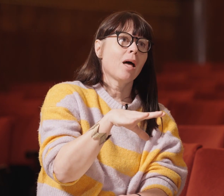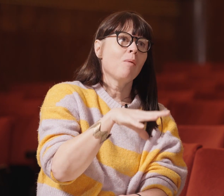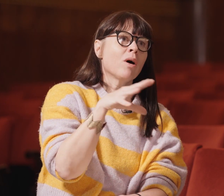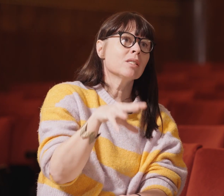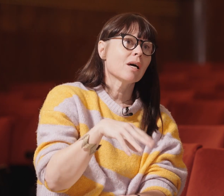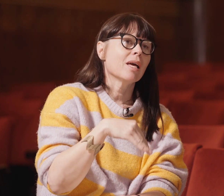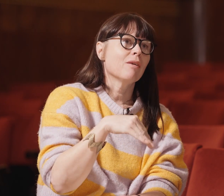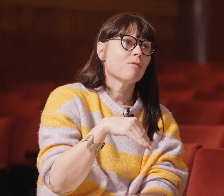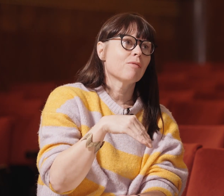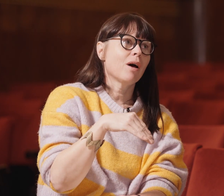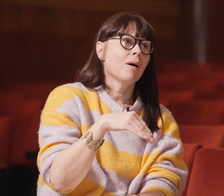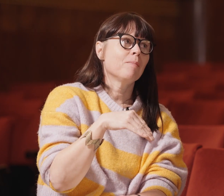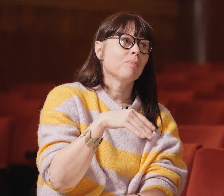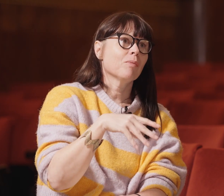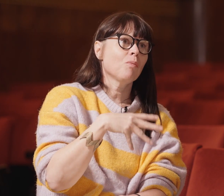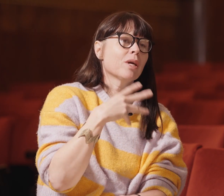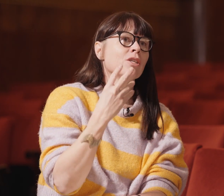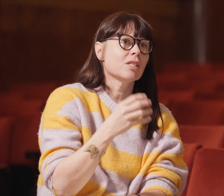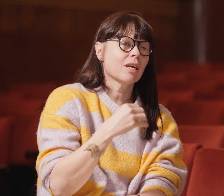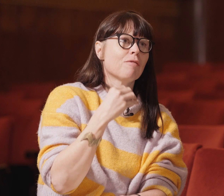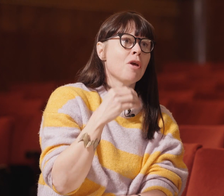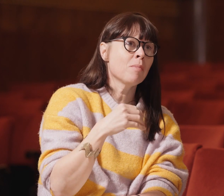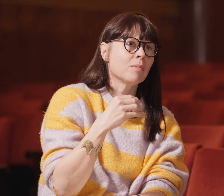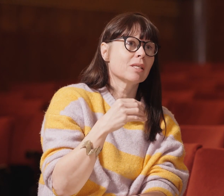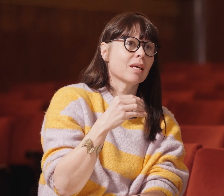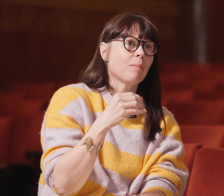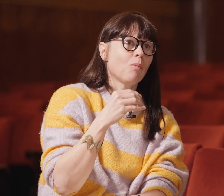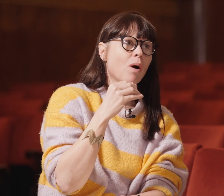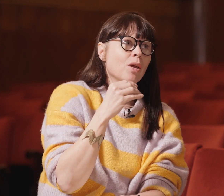I wonder if we can just take a few moments to think about...